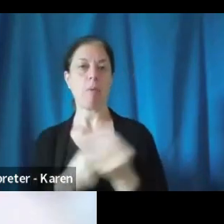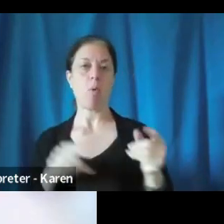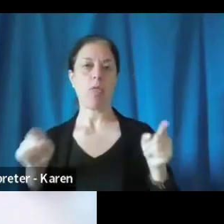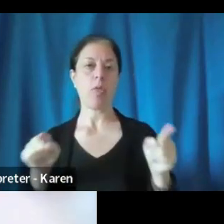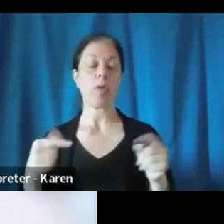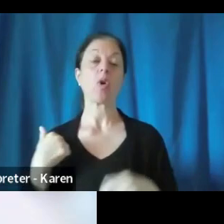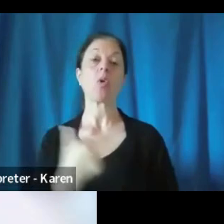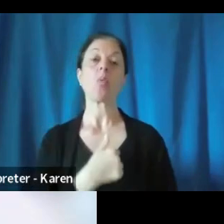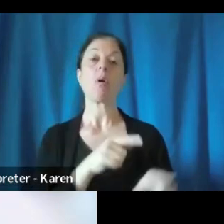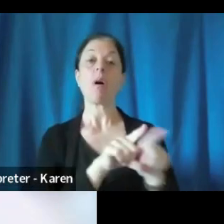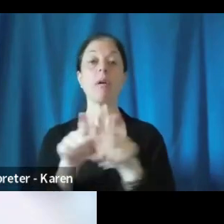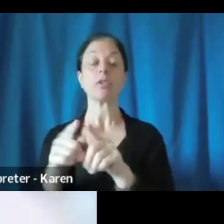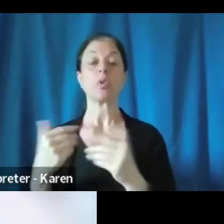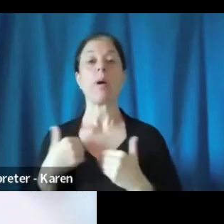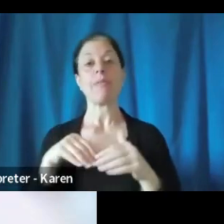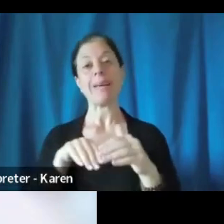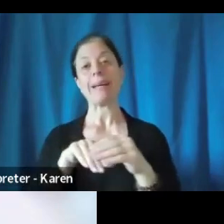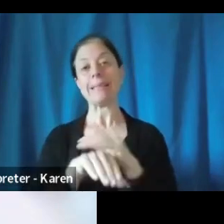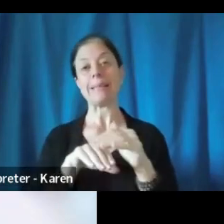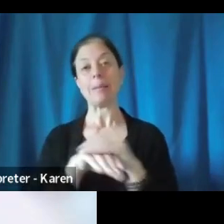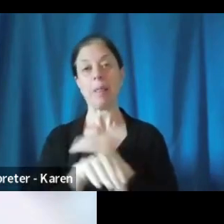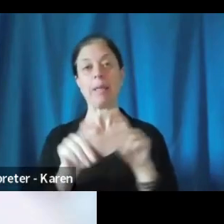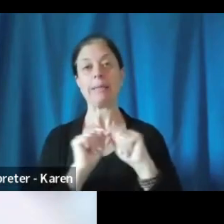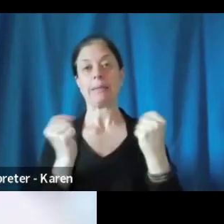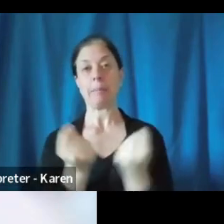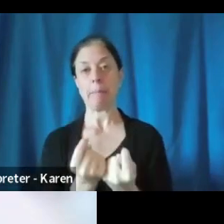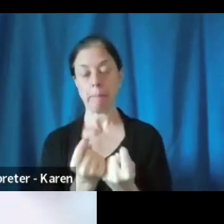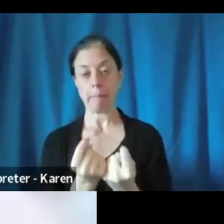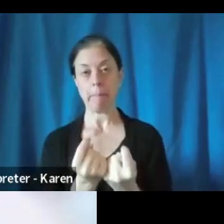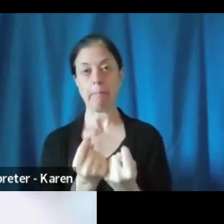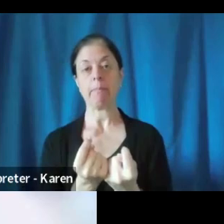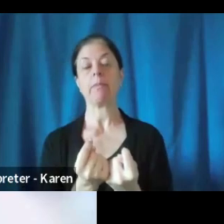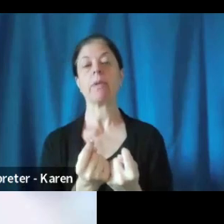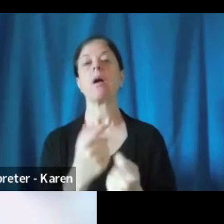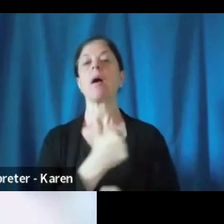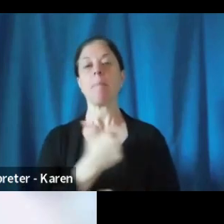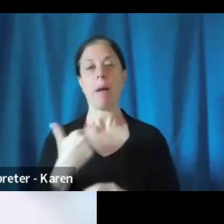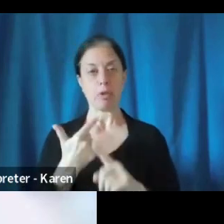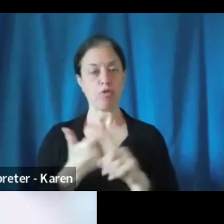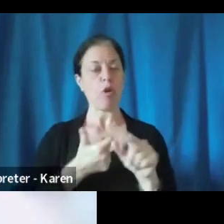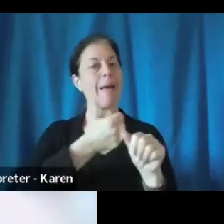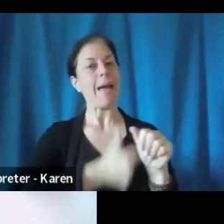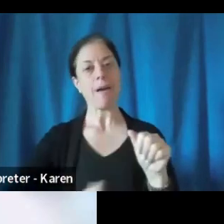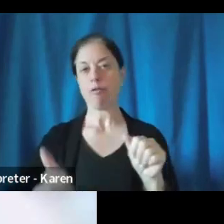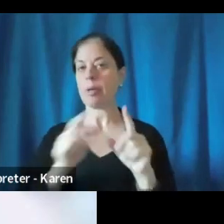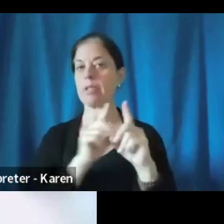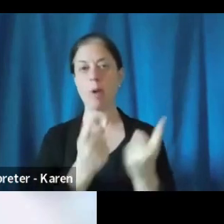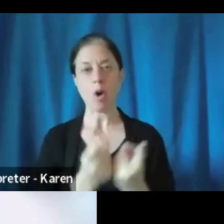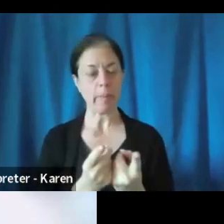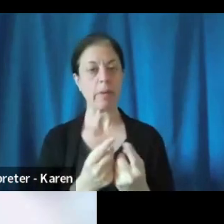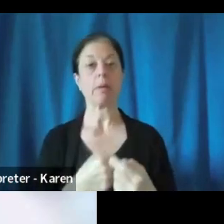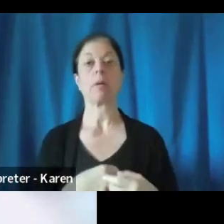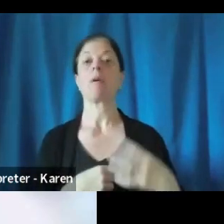the librarian/faculty level and at the staff level. We also have an